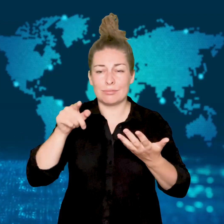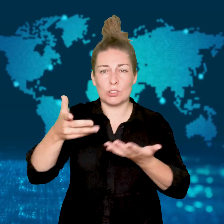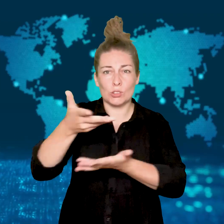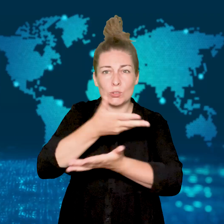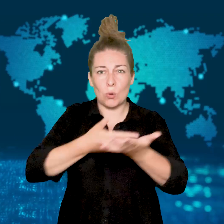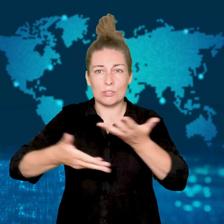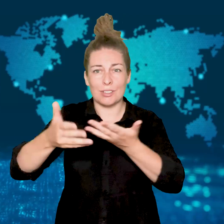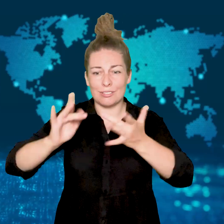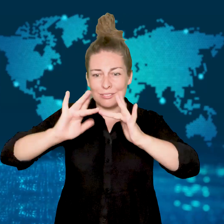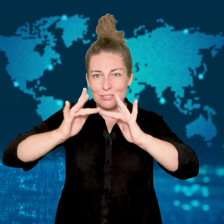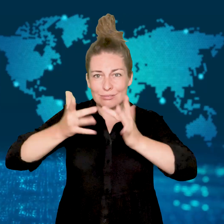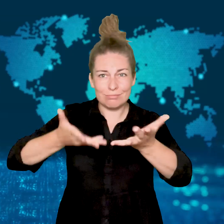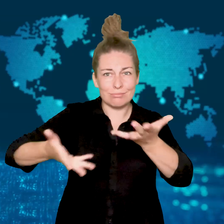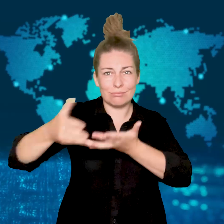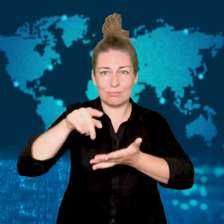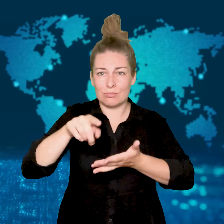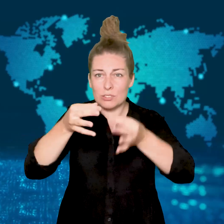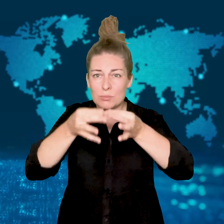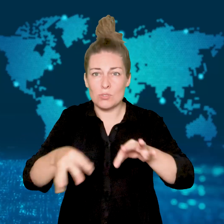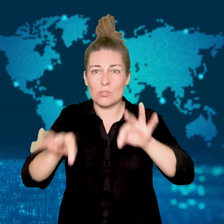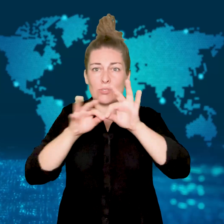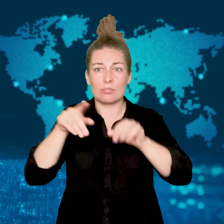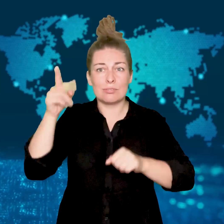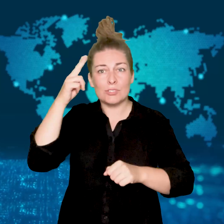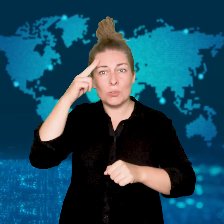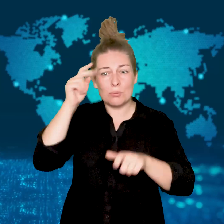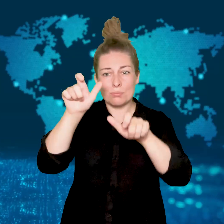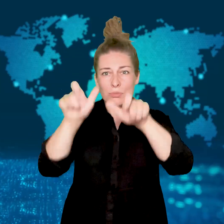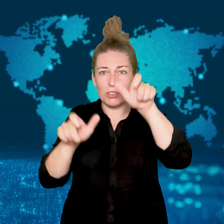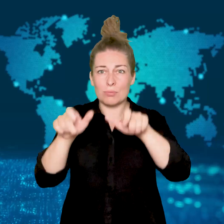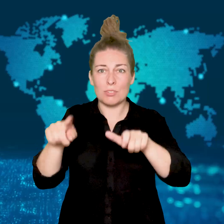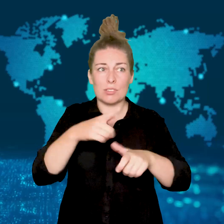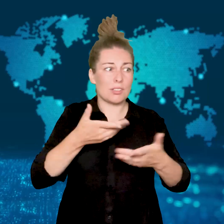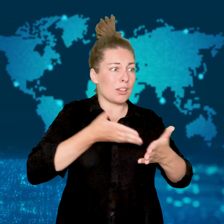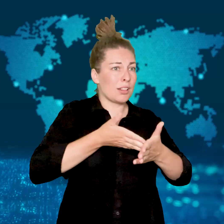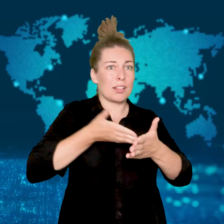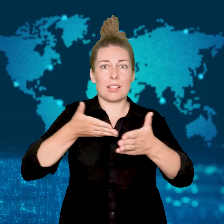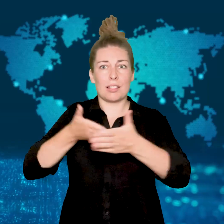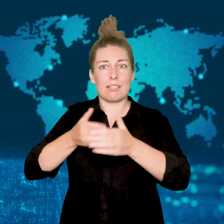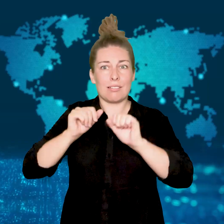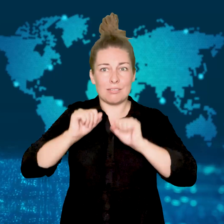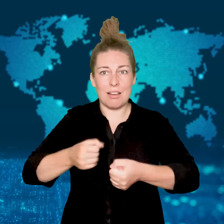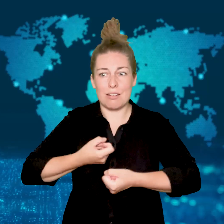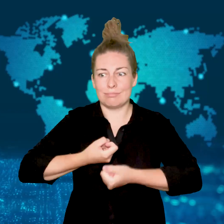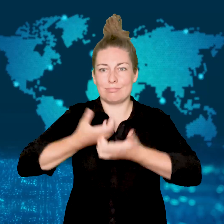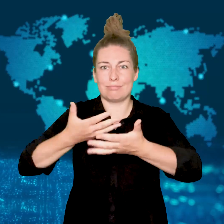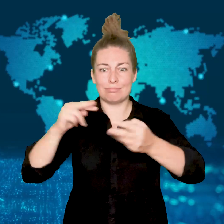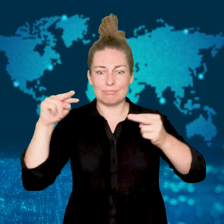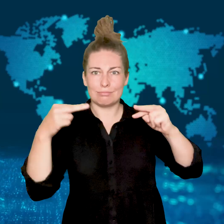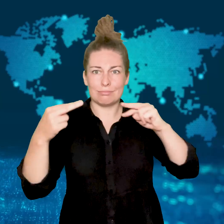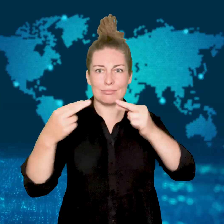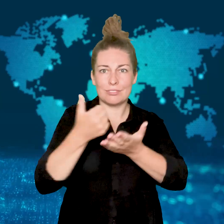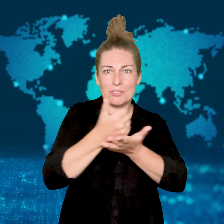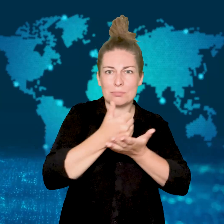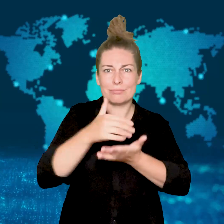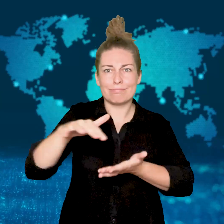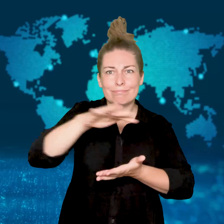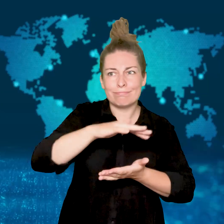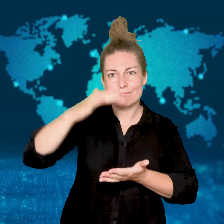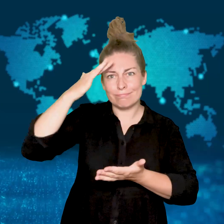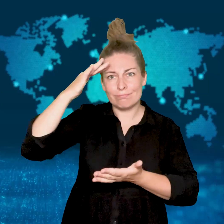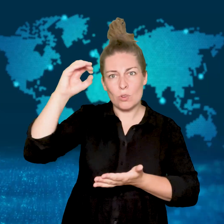the last place Saudis could voice their views